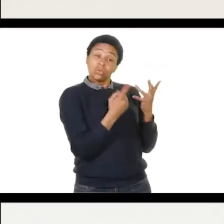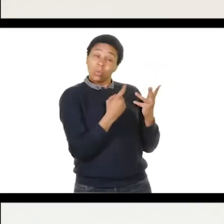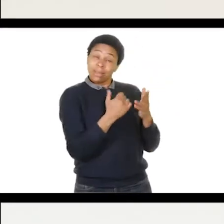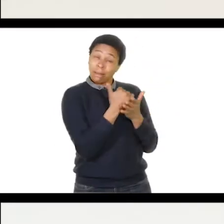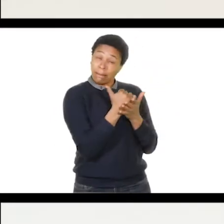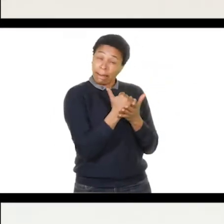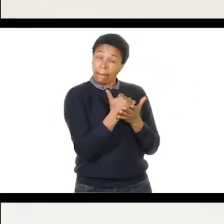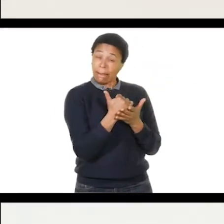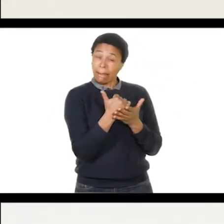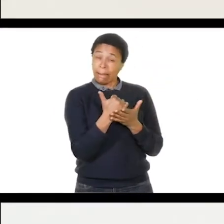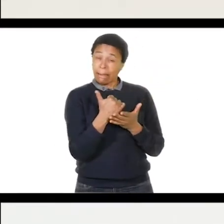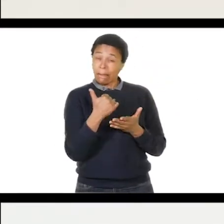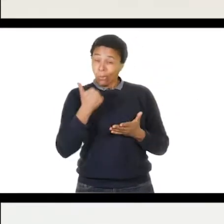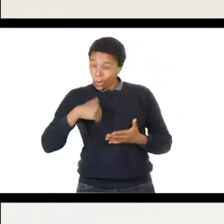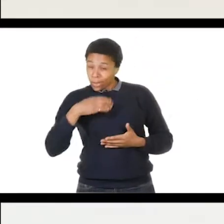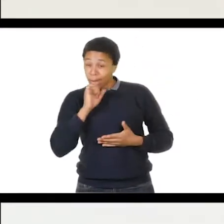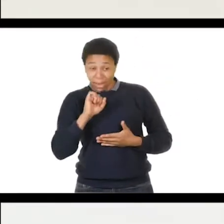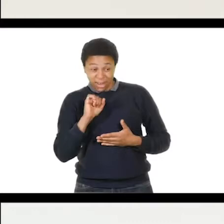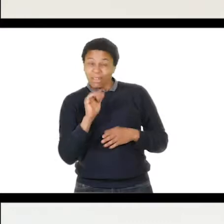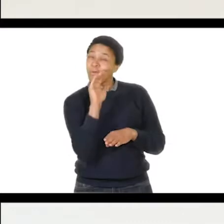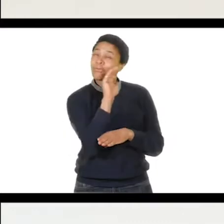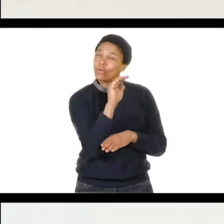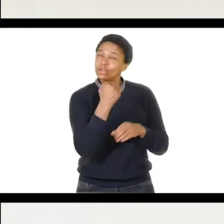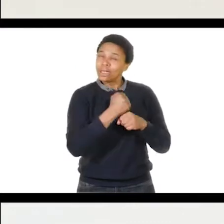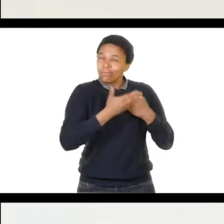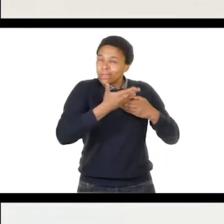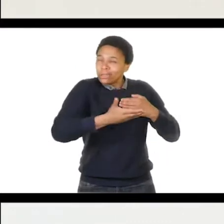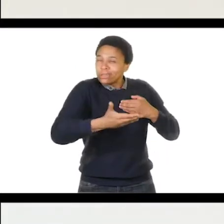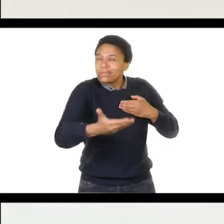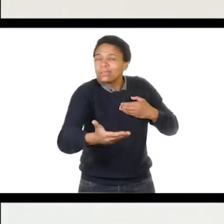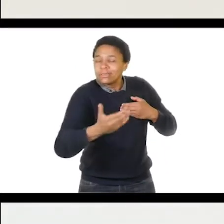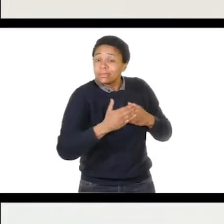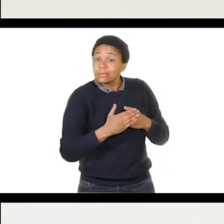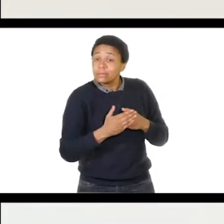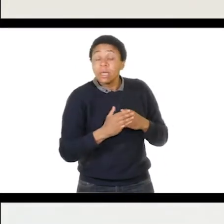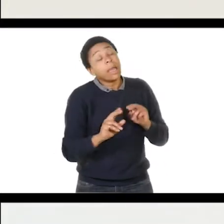To up and coming gay women and men in the future generations.